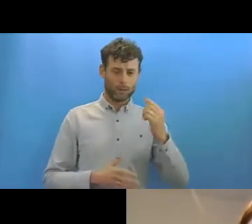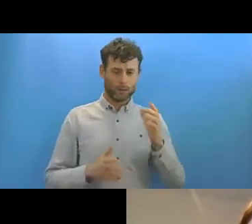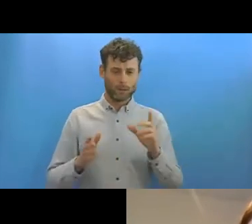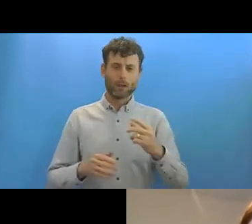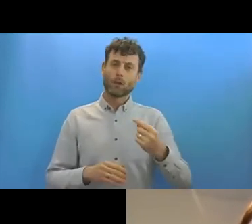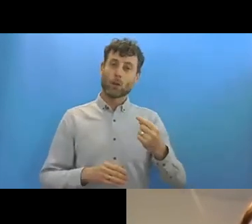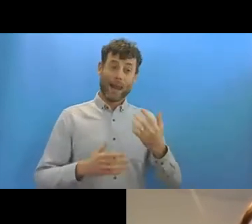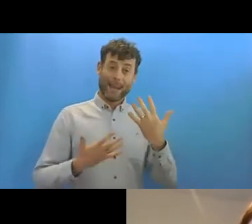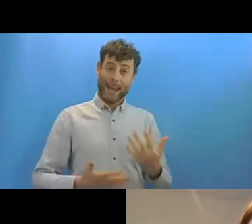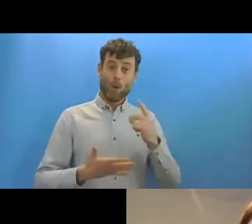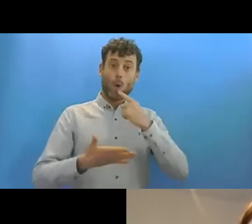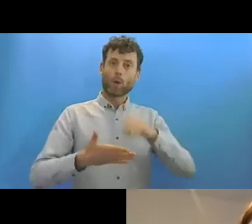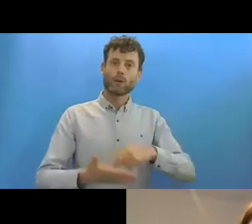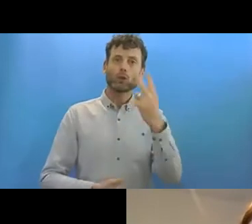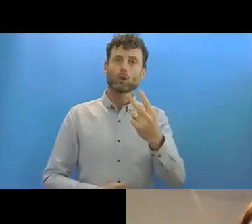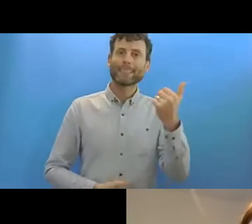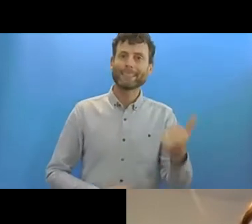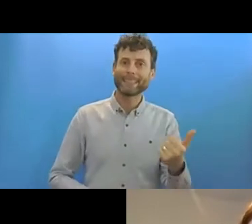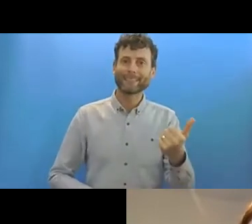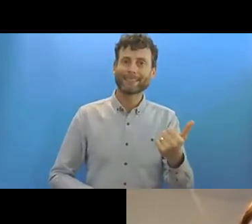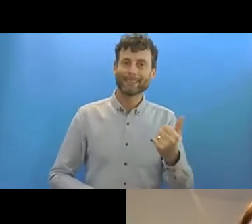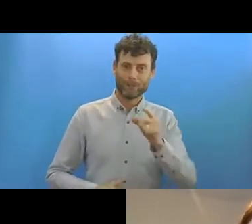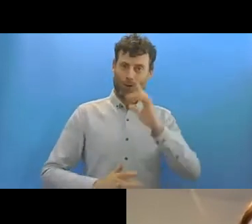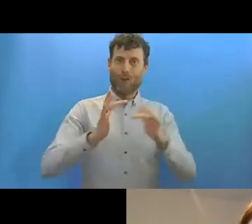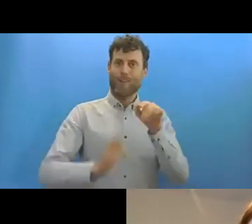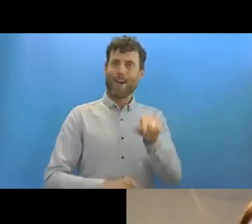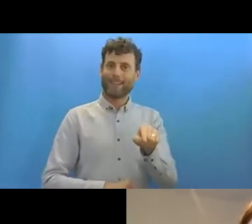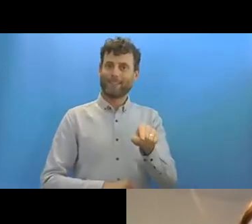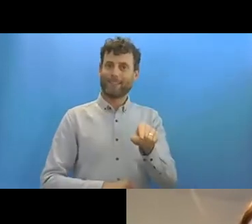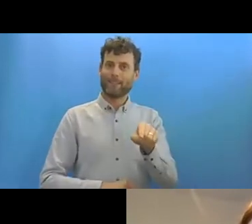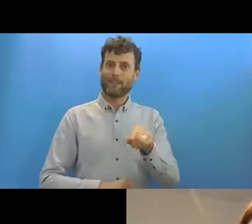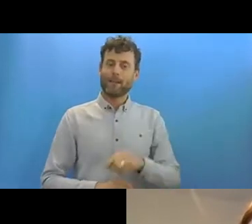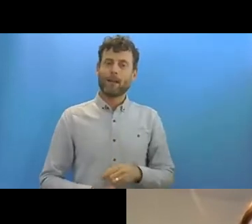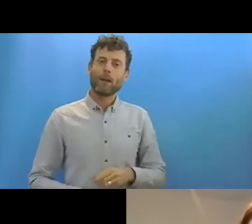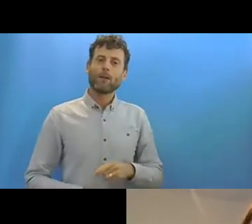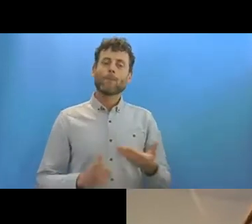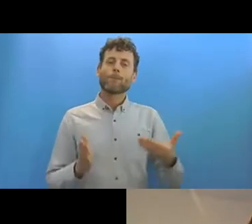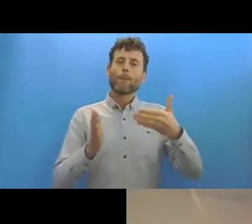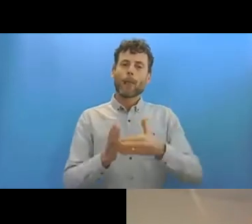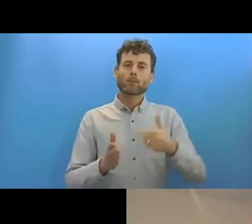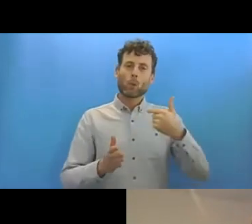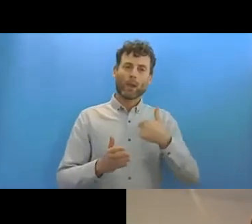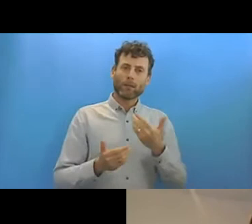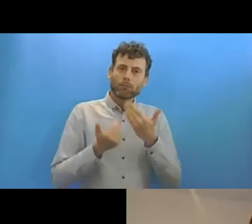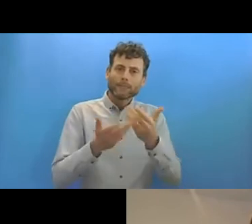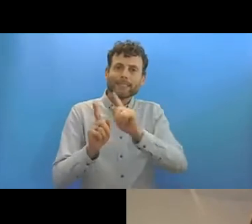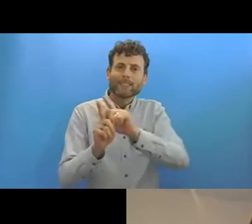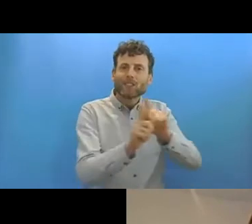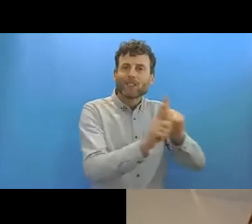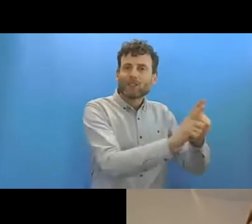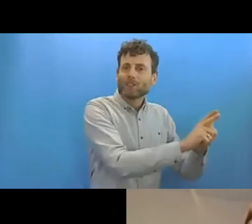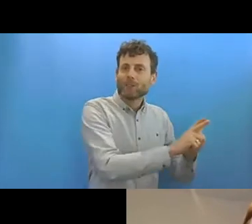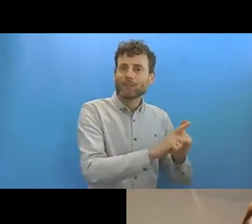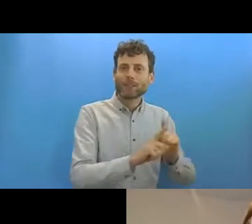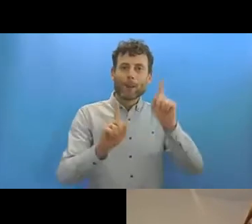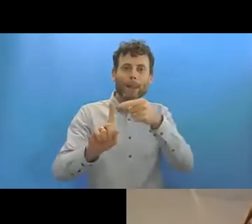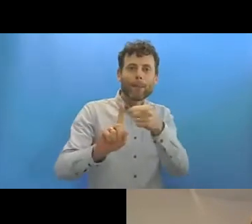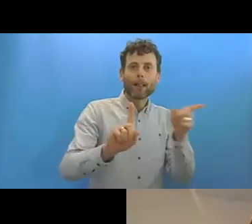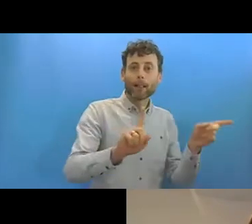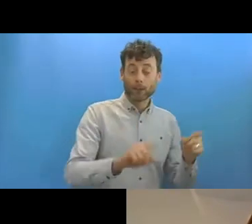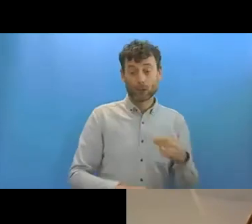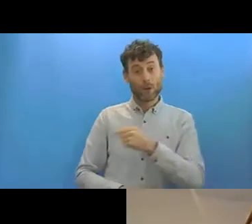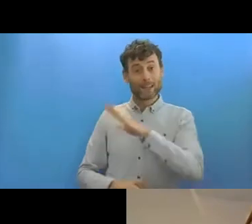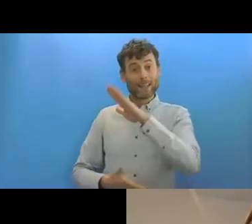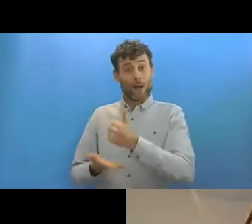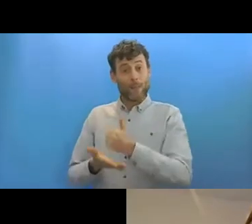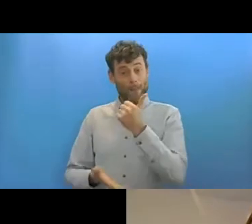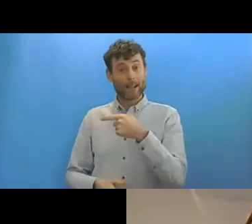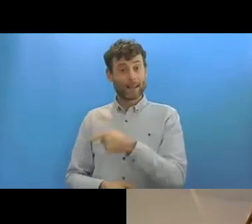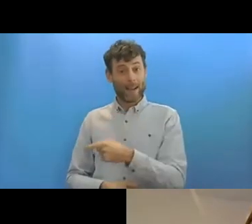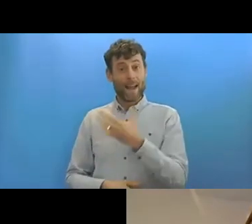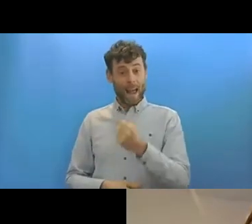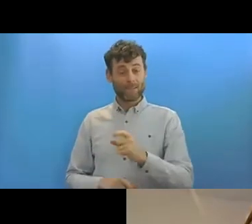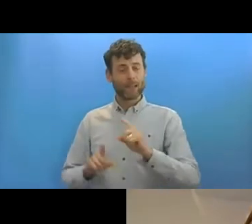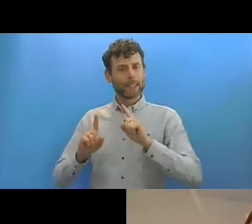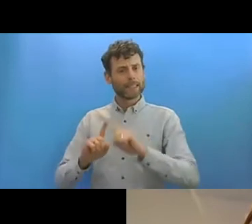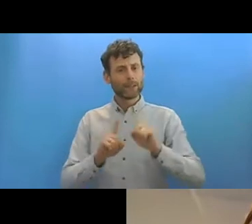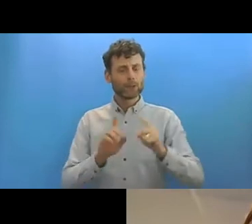six pieces at a time and I think we now have 26 or so in batches, so the number, the scale has really increased, and also we broadened out the range of people selecting work.